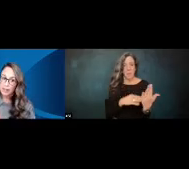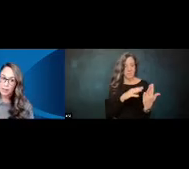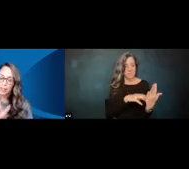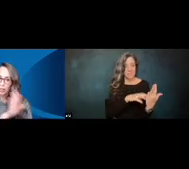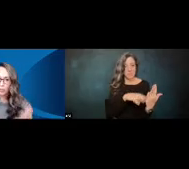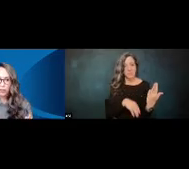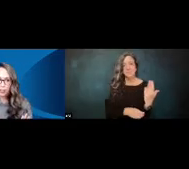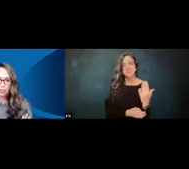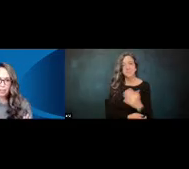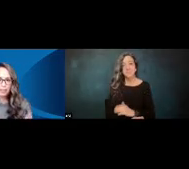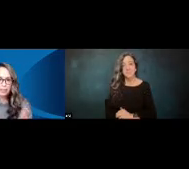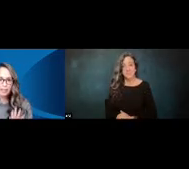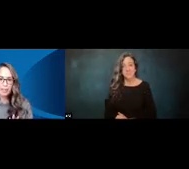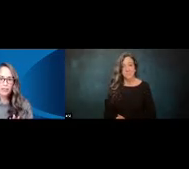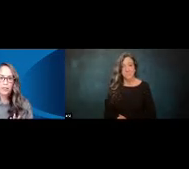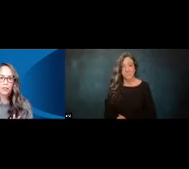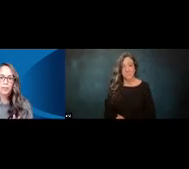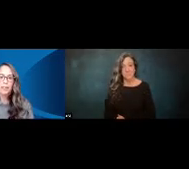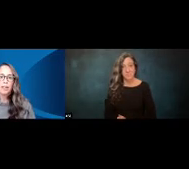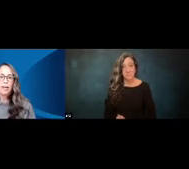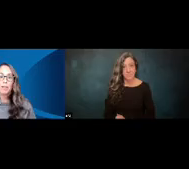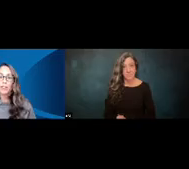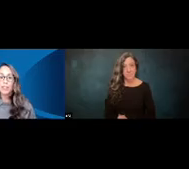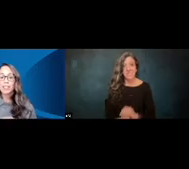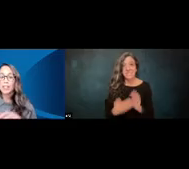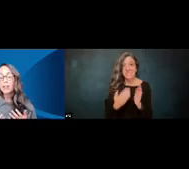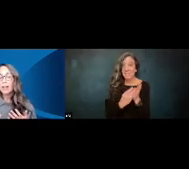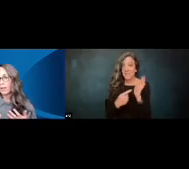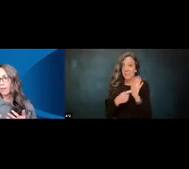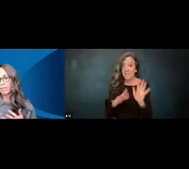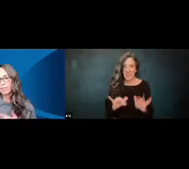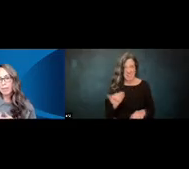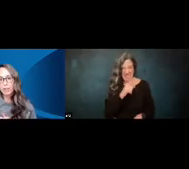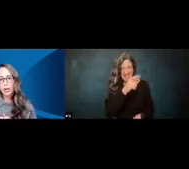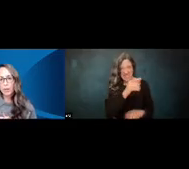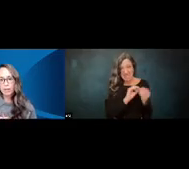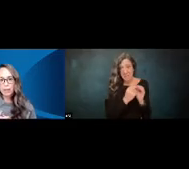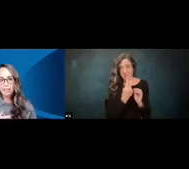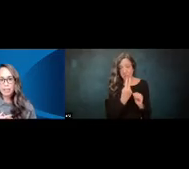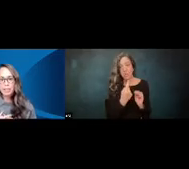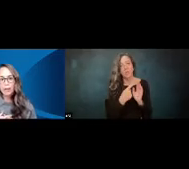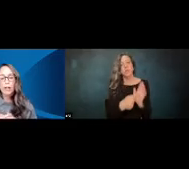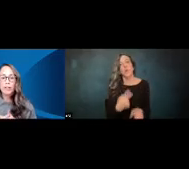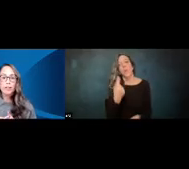indicators like the one shown here, indicator 2, measure a single outcome like dropout rate, while